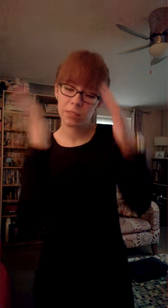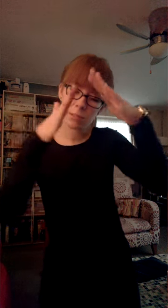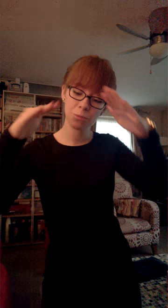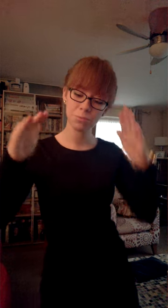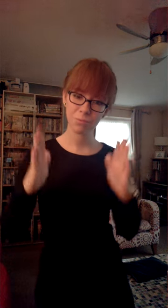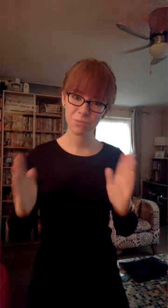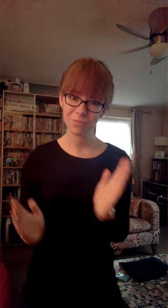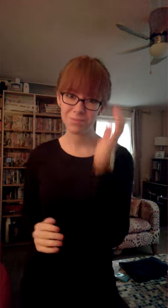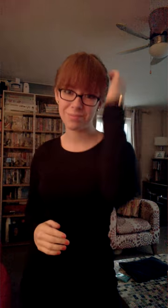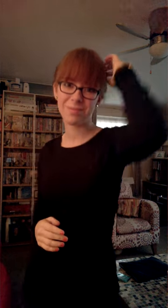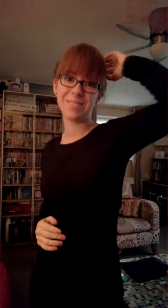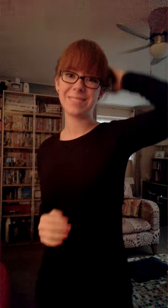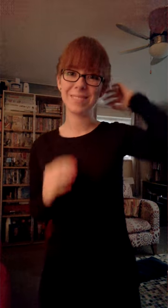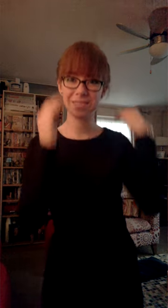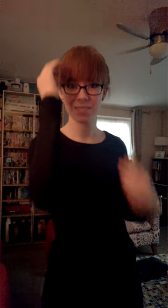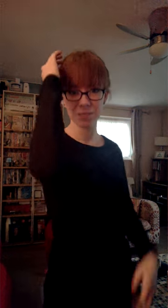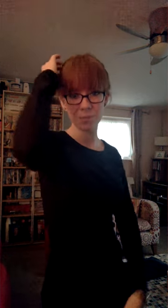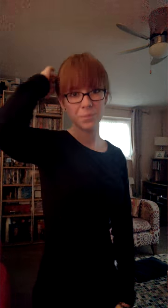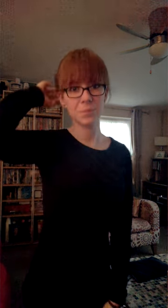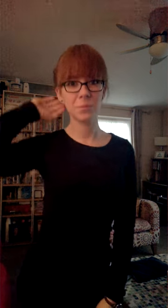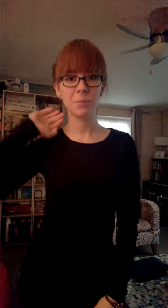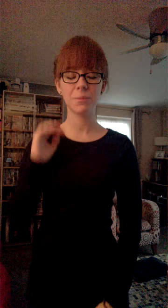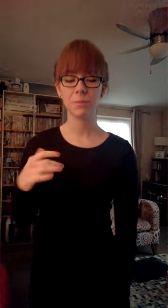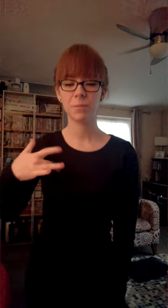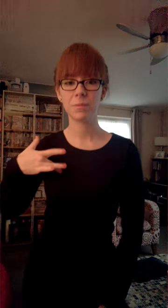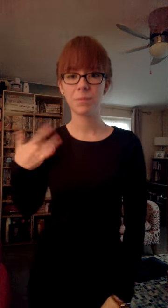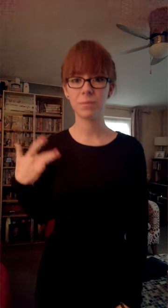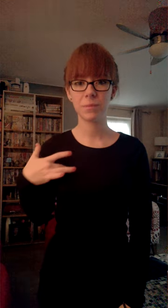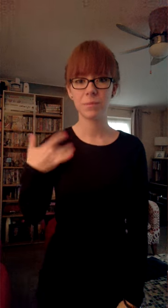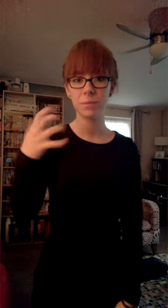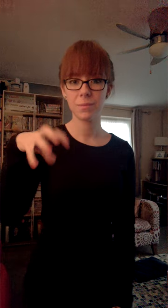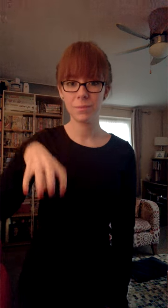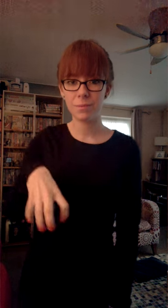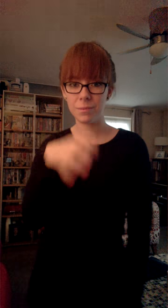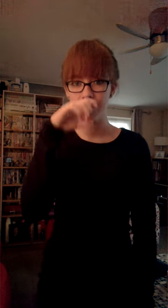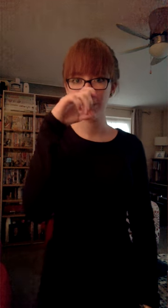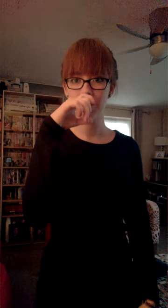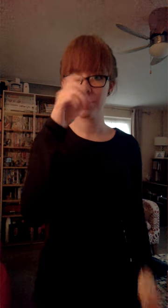Straight masterpieces Stylin', wilin Livin' in up in the city